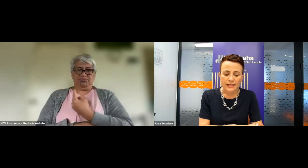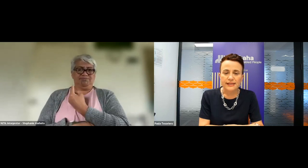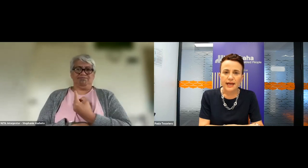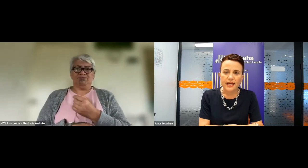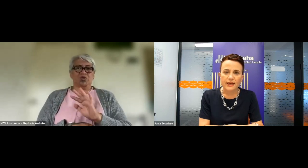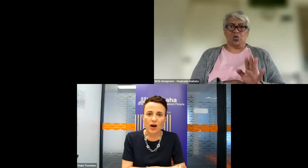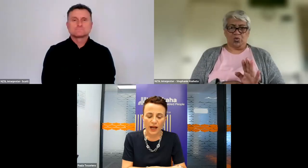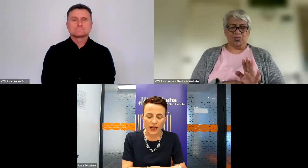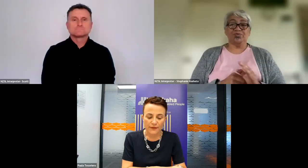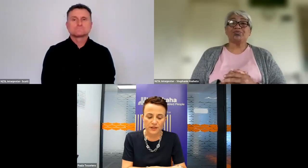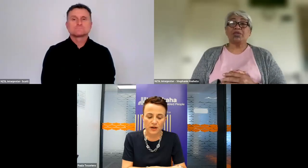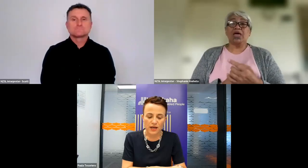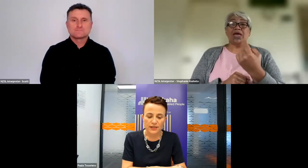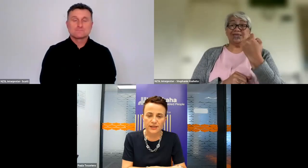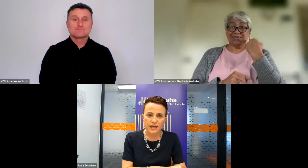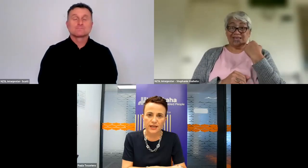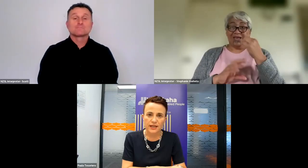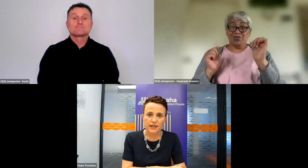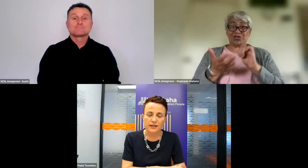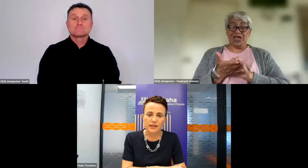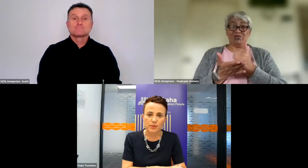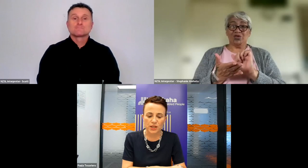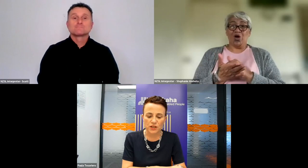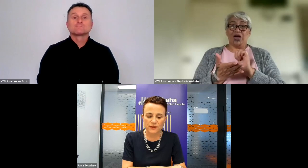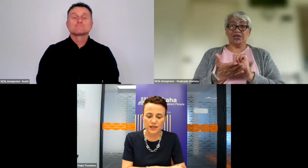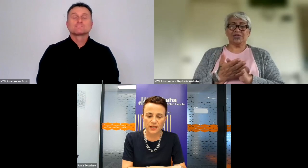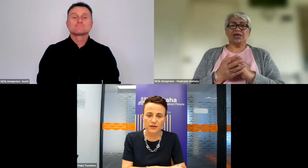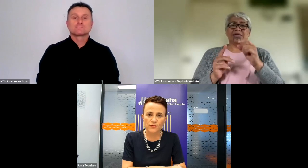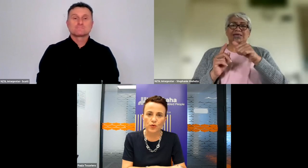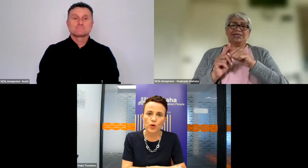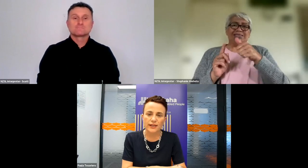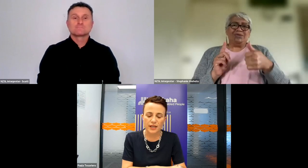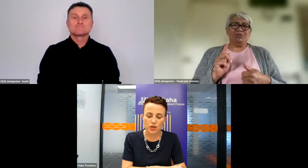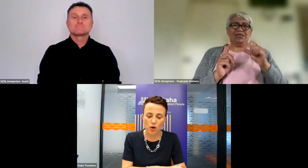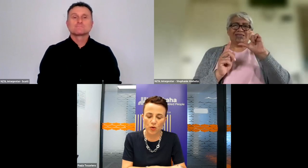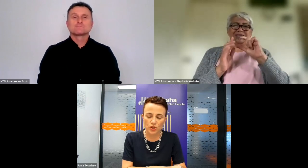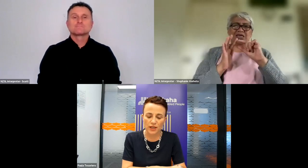Yesterday I advertised a deputy Chief Executive organizational culture